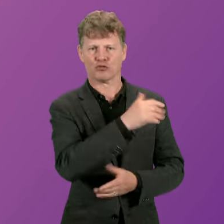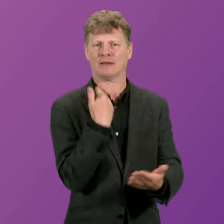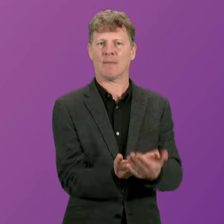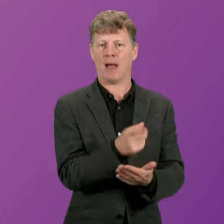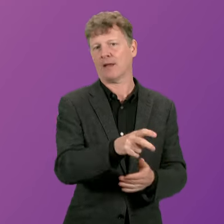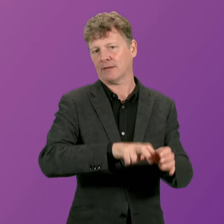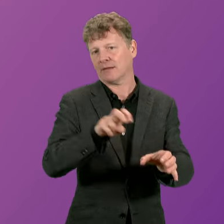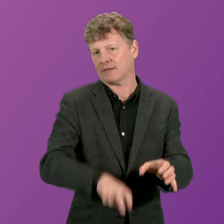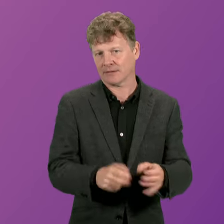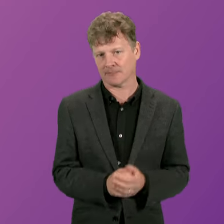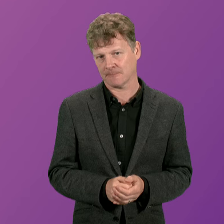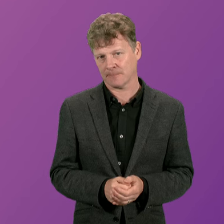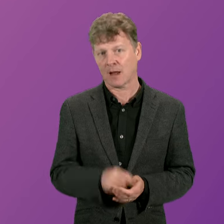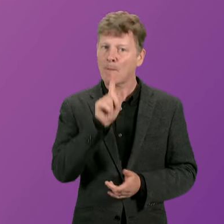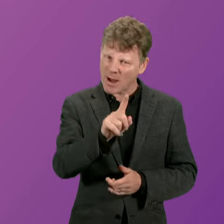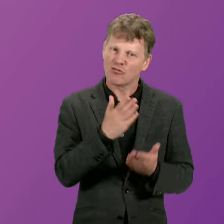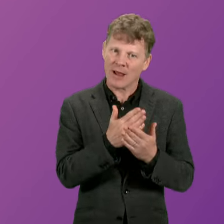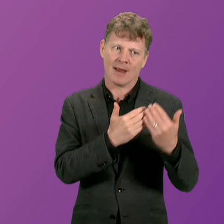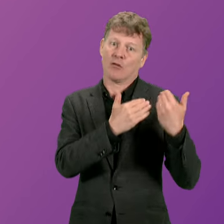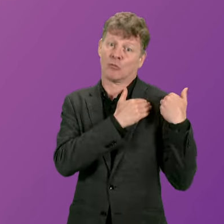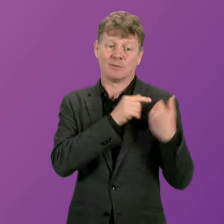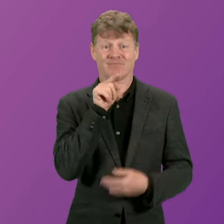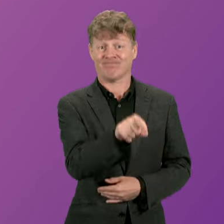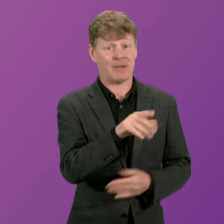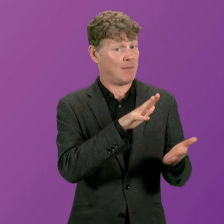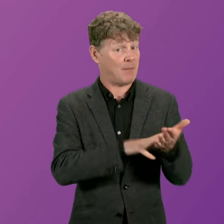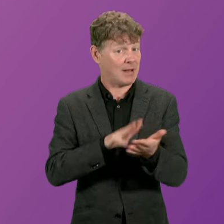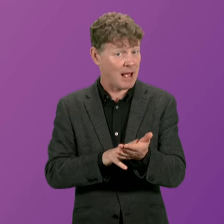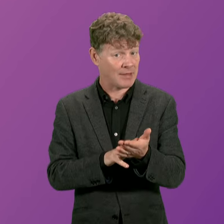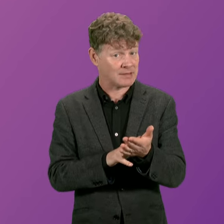it should not be up to Michael Matheson and it should not be up to John Swinney. We